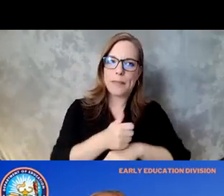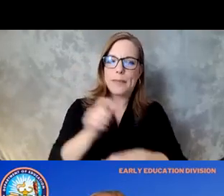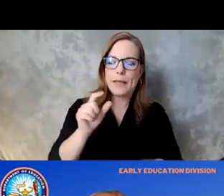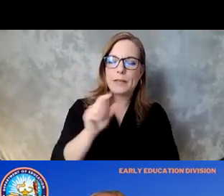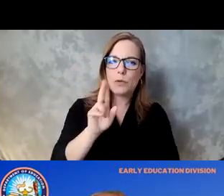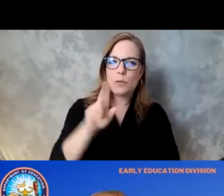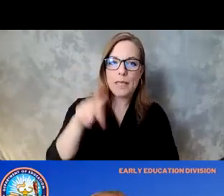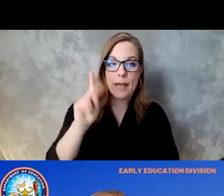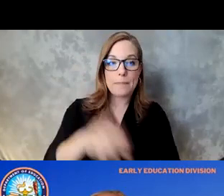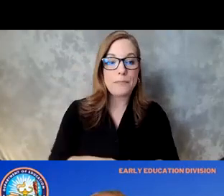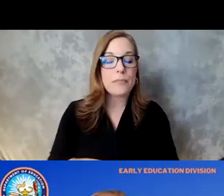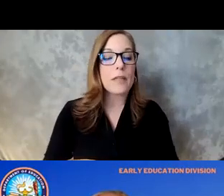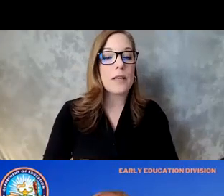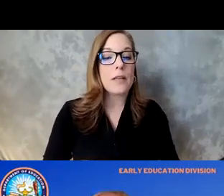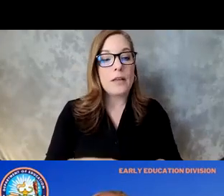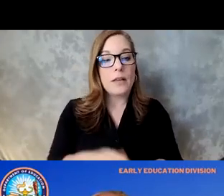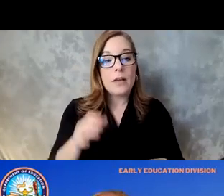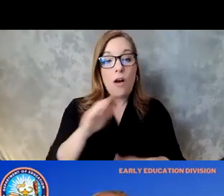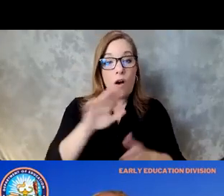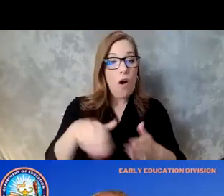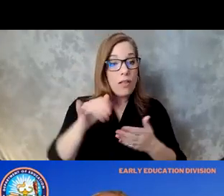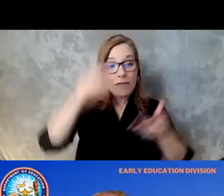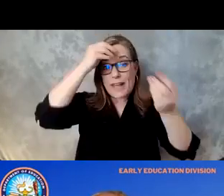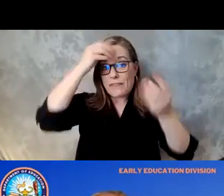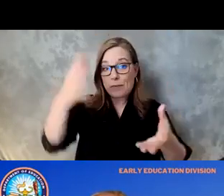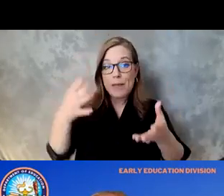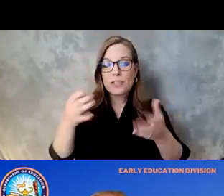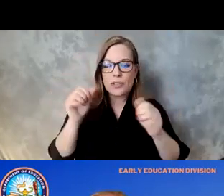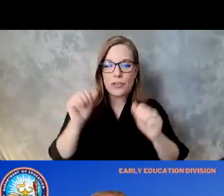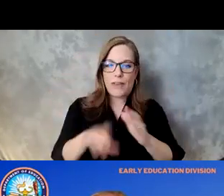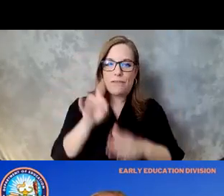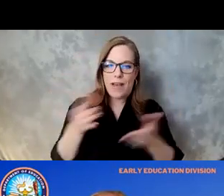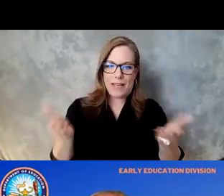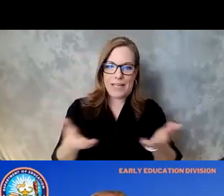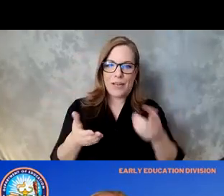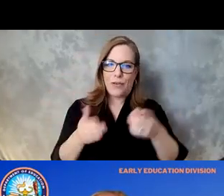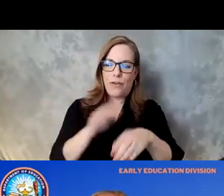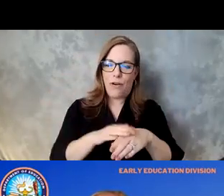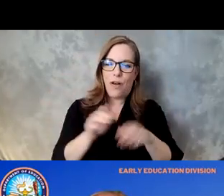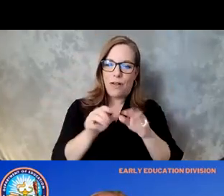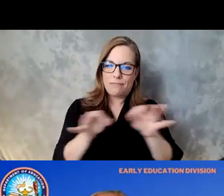and Volume One of the Guidance can be found at the link that Mai just put in the chat.